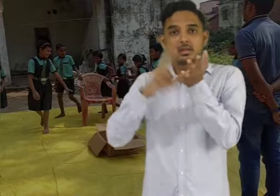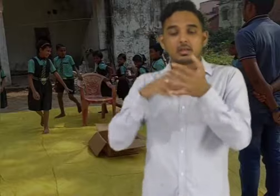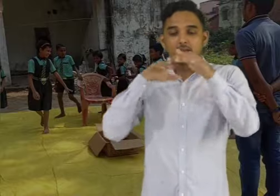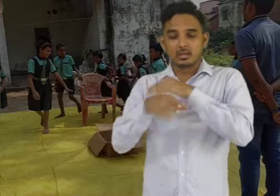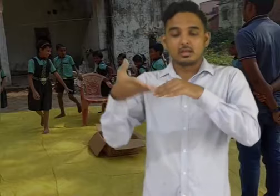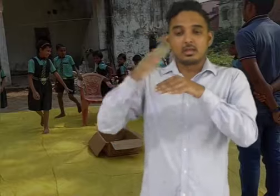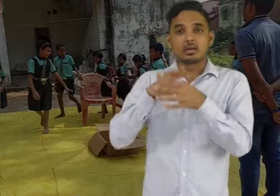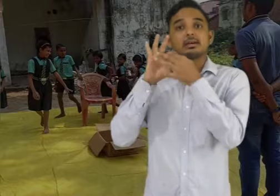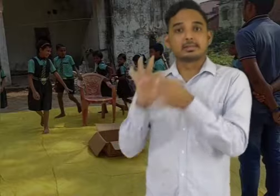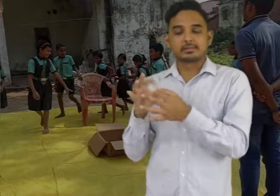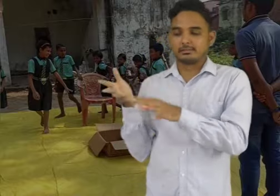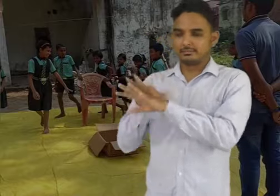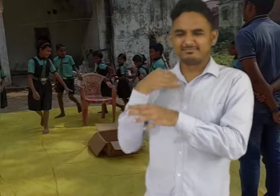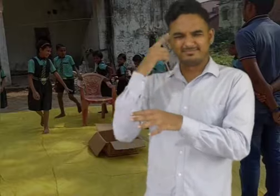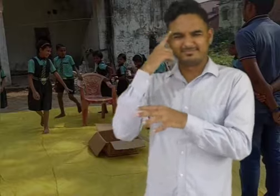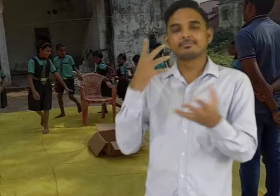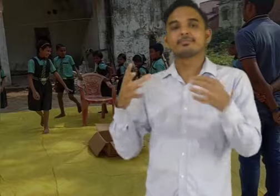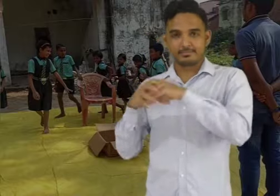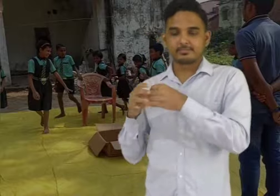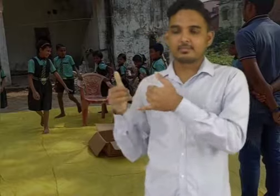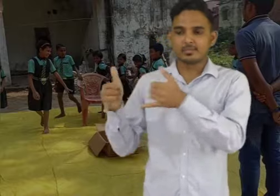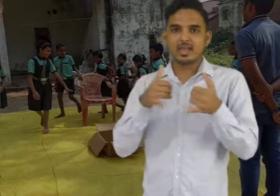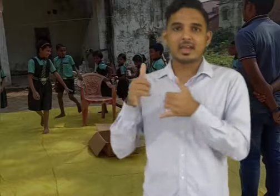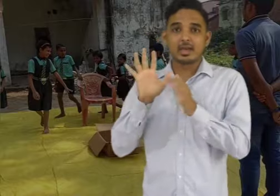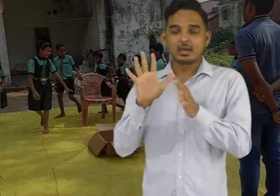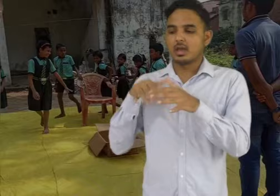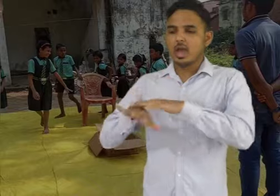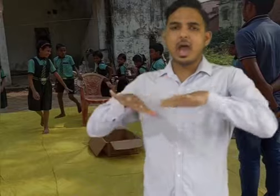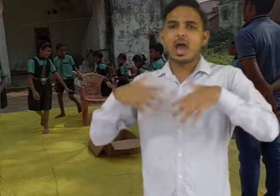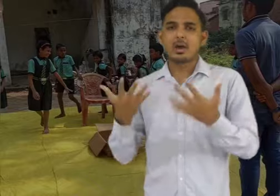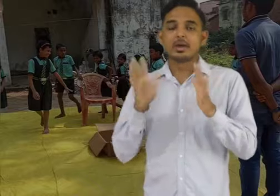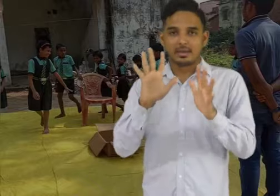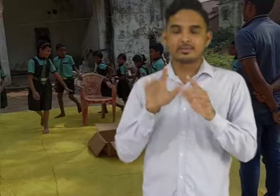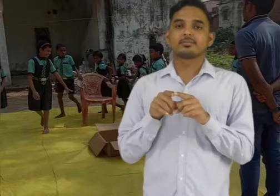the same was taught before in class some students were able to grasp the meaning